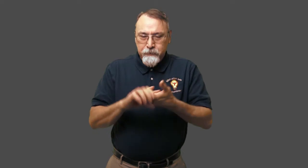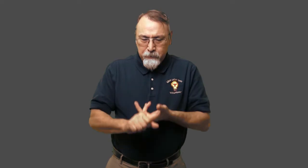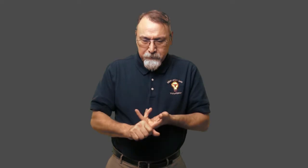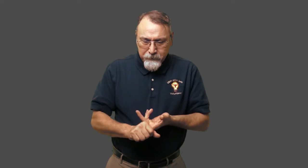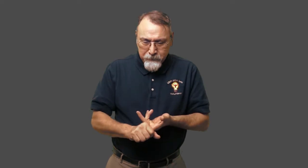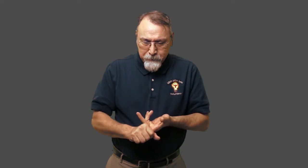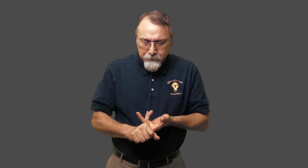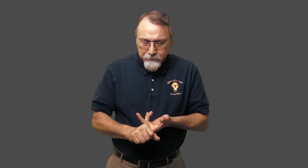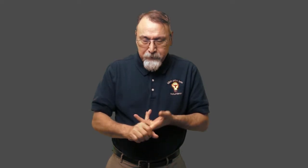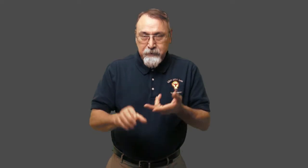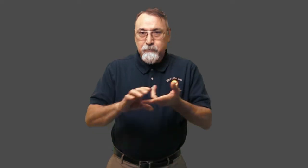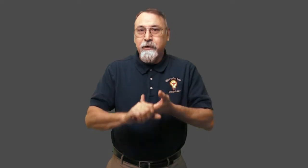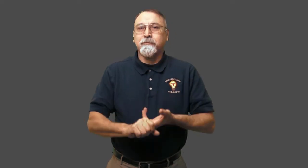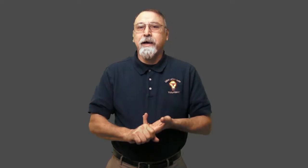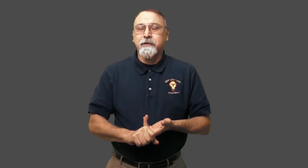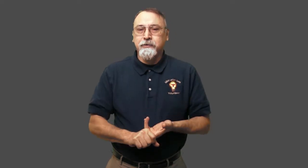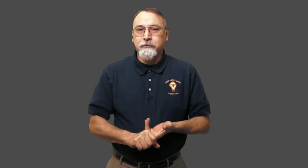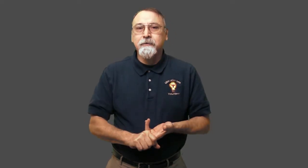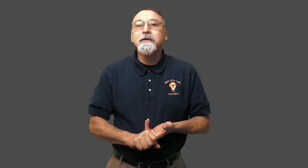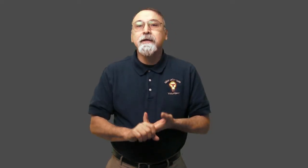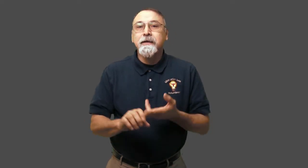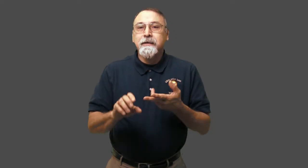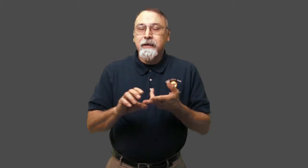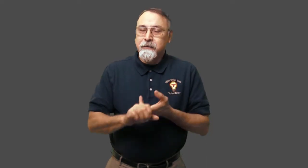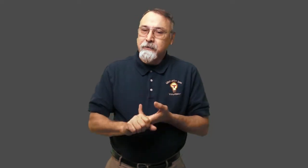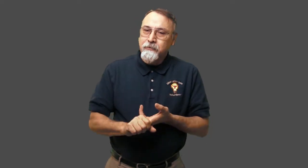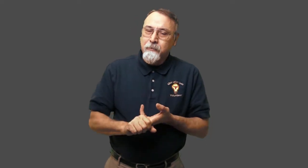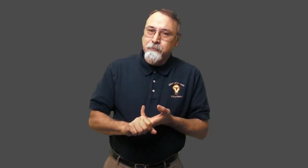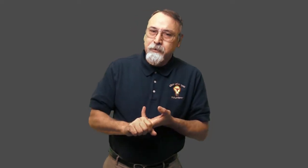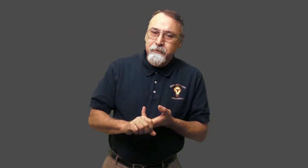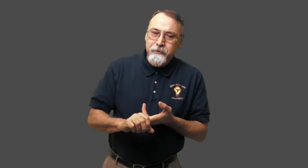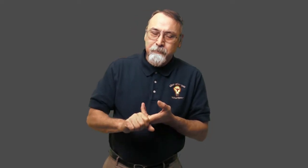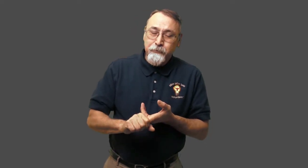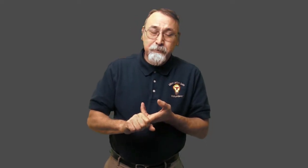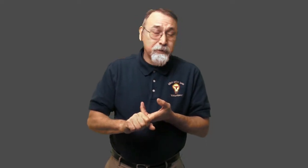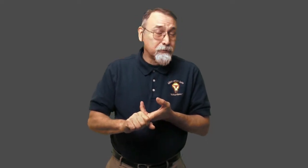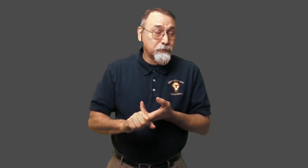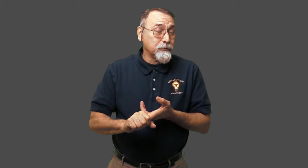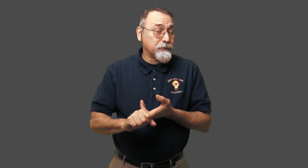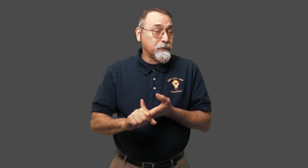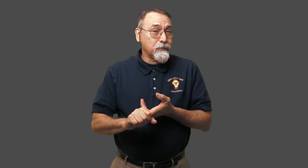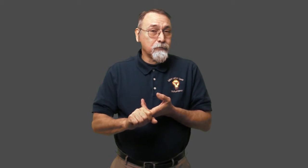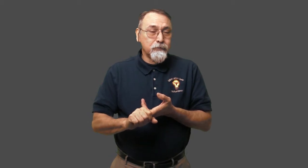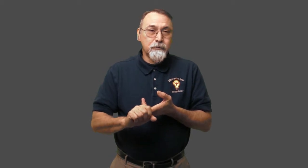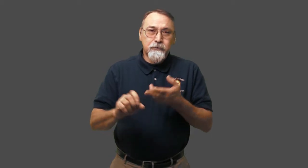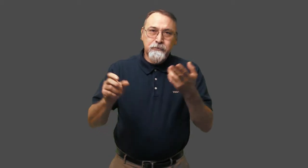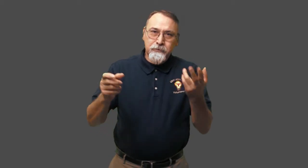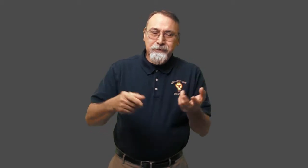SQL Developer and Enterprise Manager. These are the premiere tools that Oracle uses. You